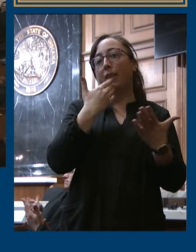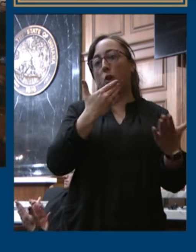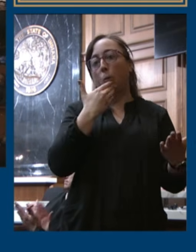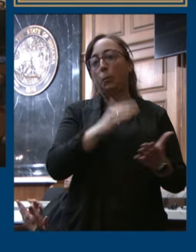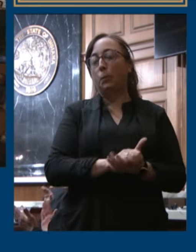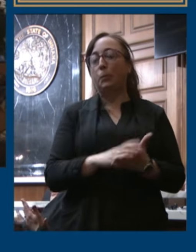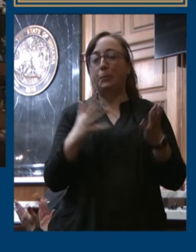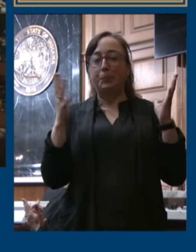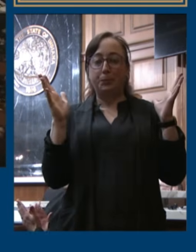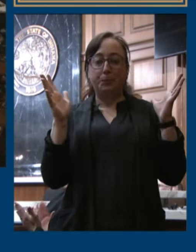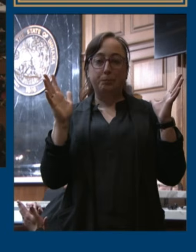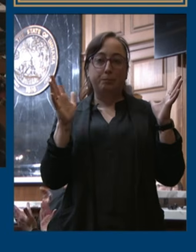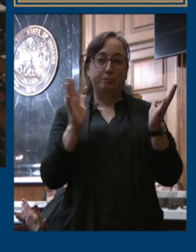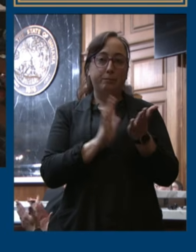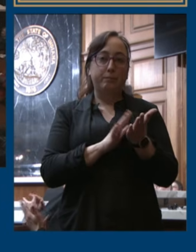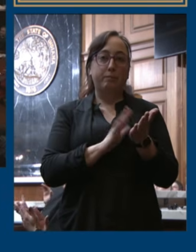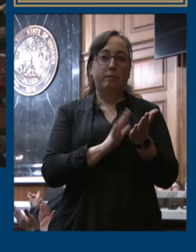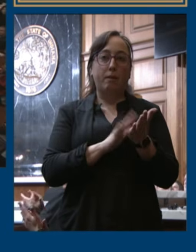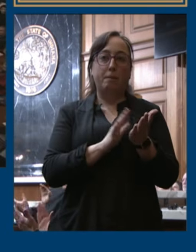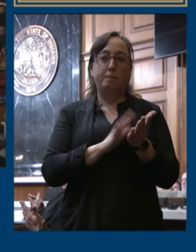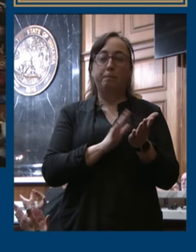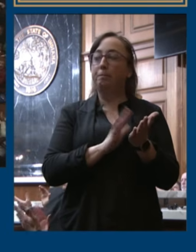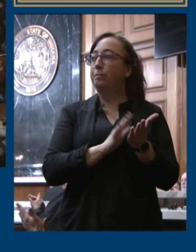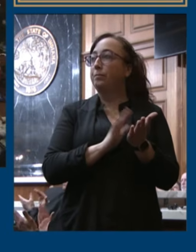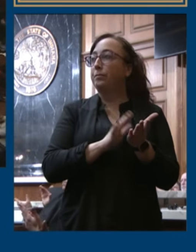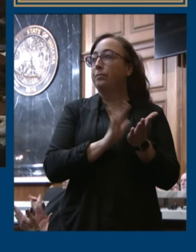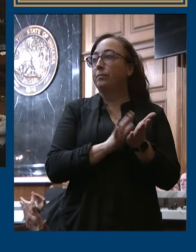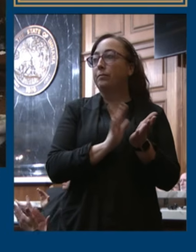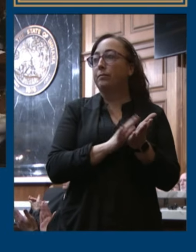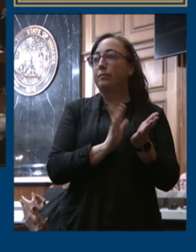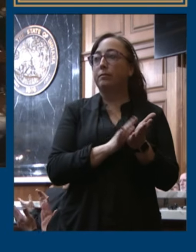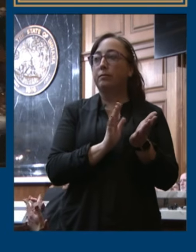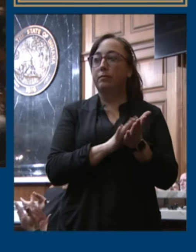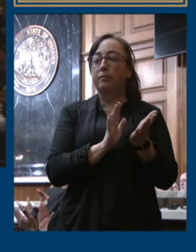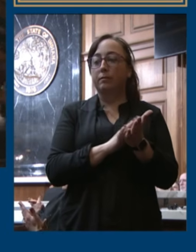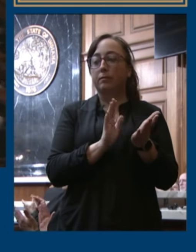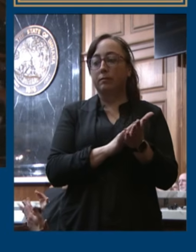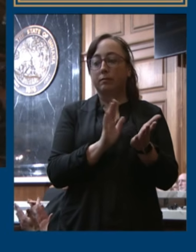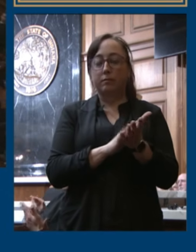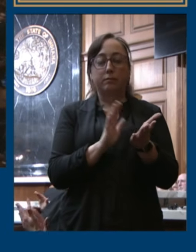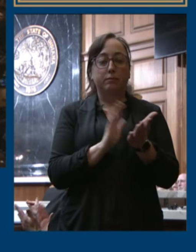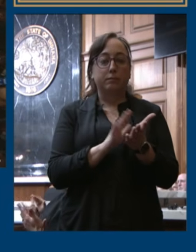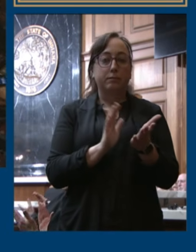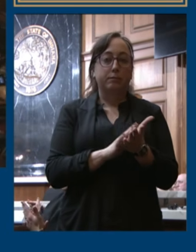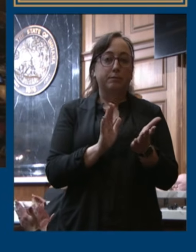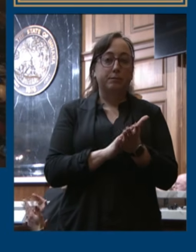TO CONCLUDE, ALL THESE EXAMPLES I'VE SHARED TODAY AFFIRM A